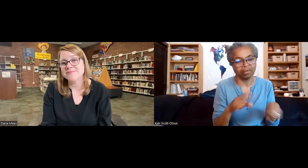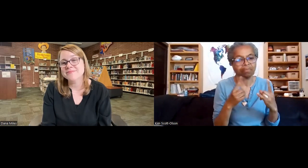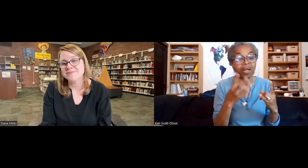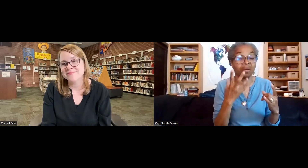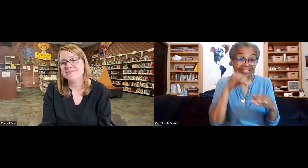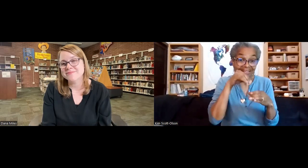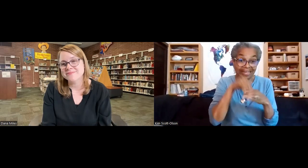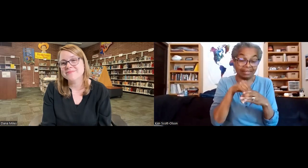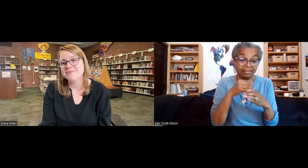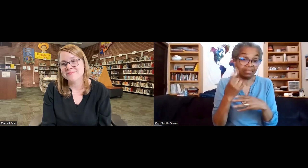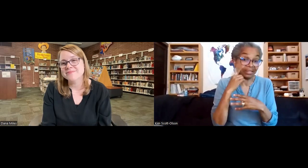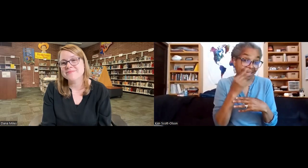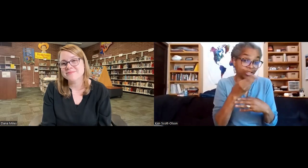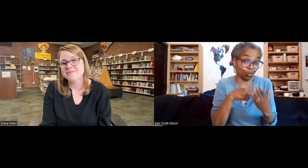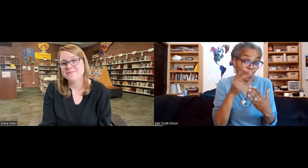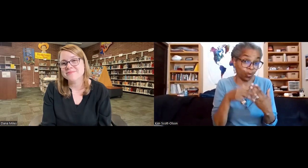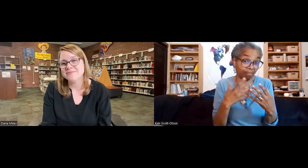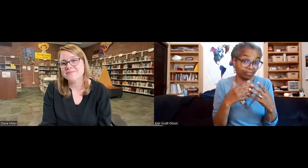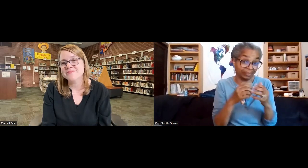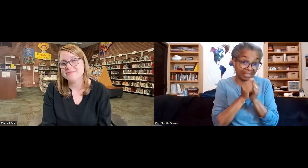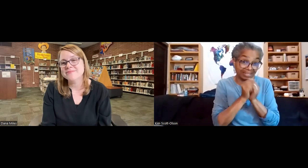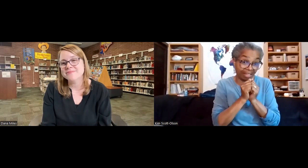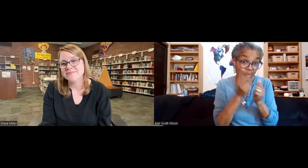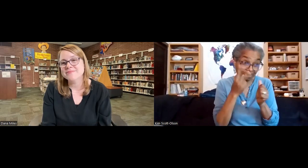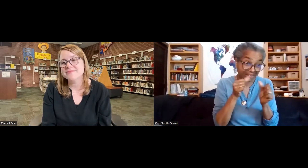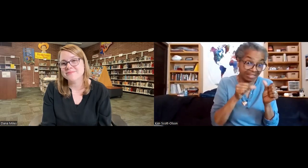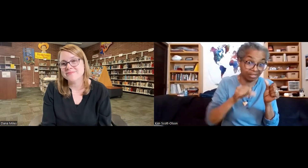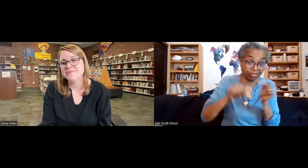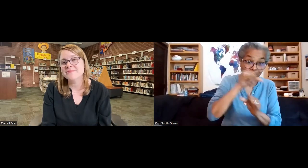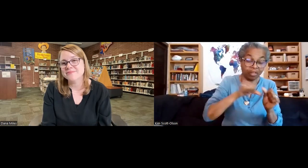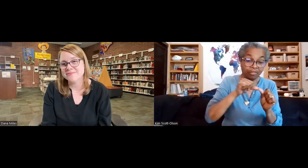I want them to have everything possible, together in a Deaf and Hard of Hearing program.